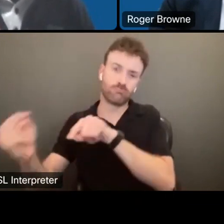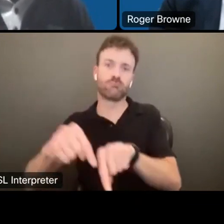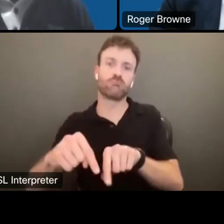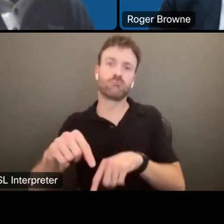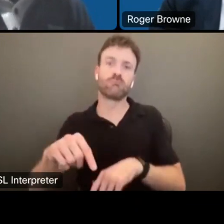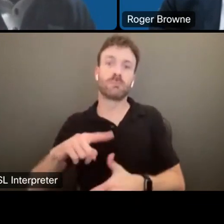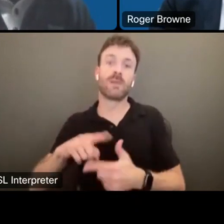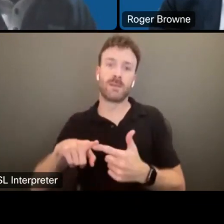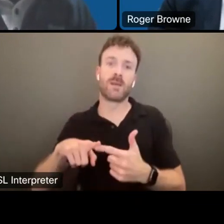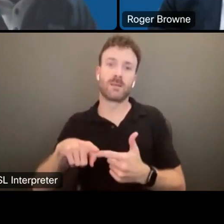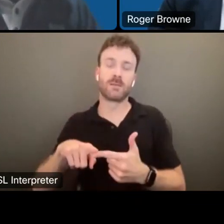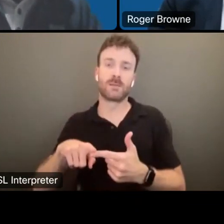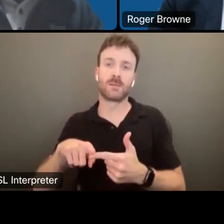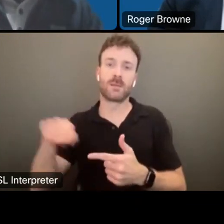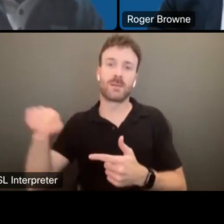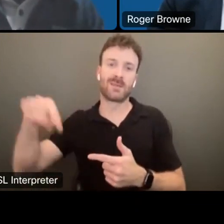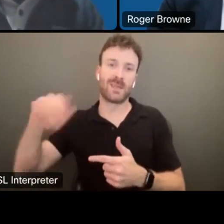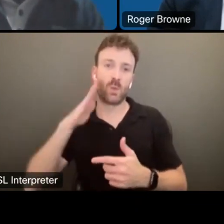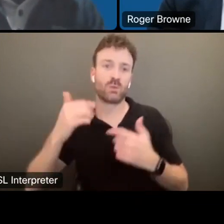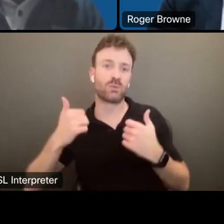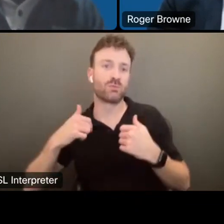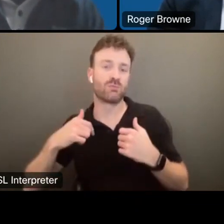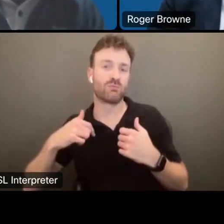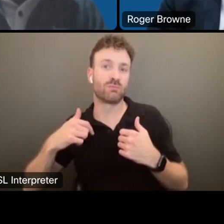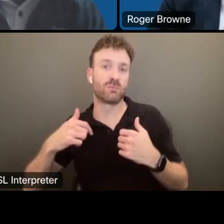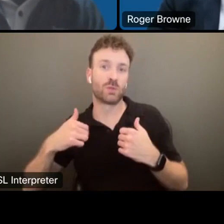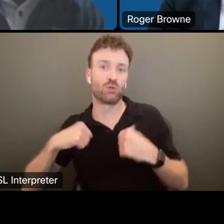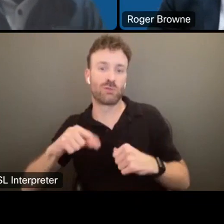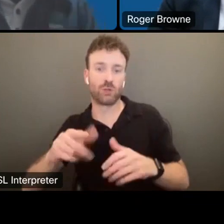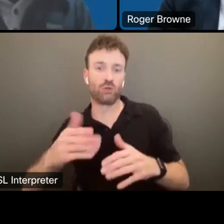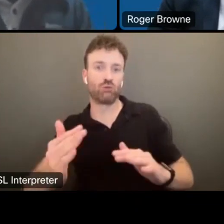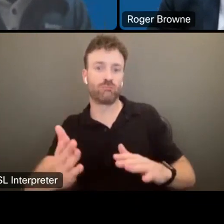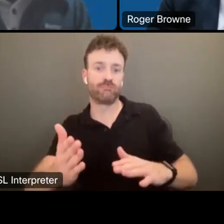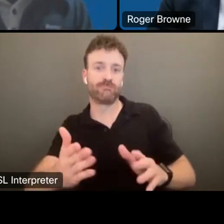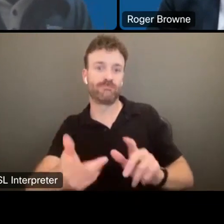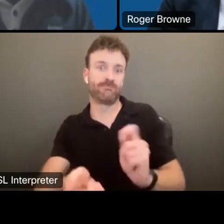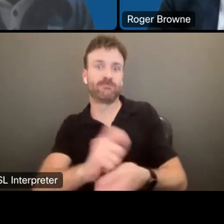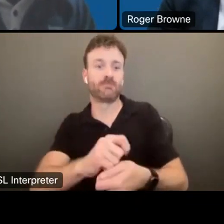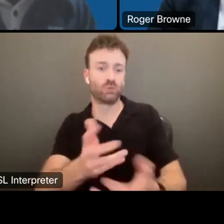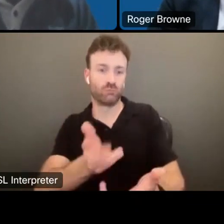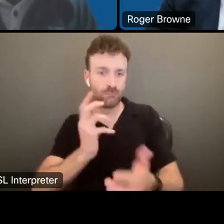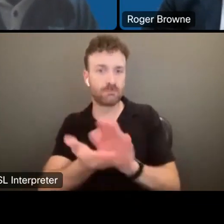will do what they can to gain compliance and when necessary they'll lay charges.